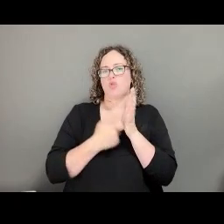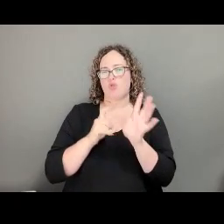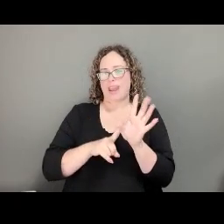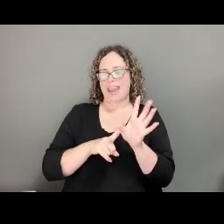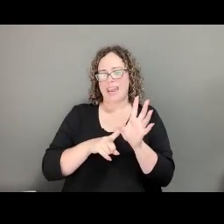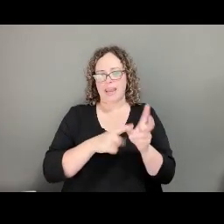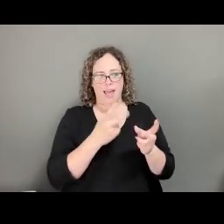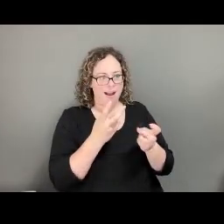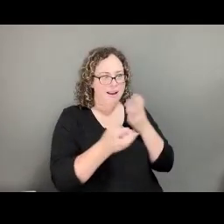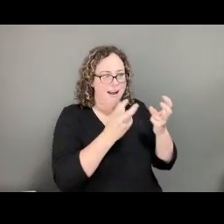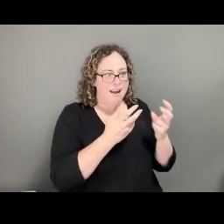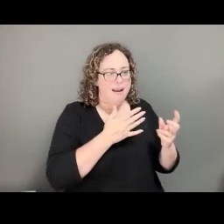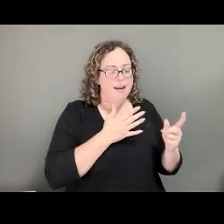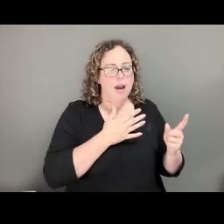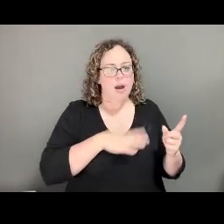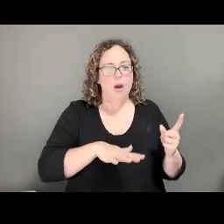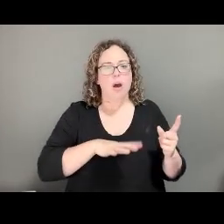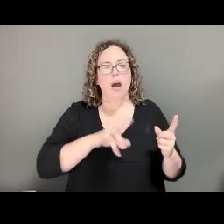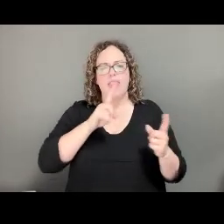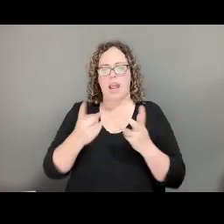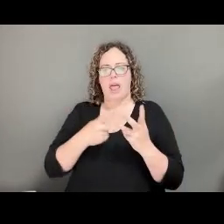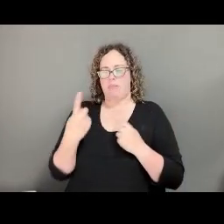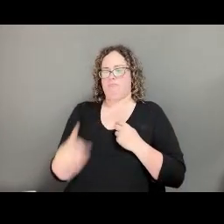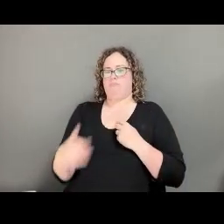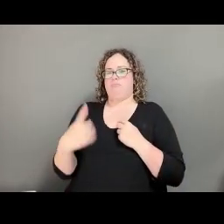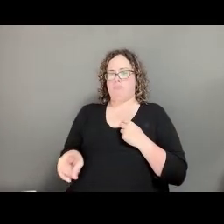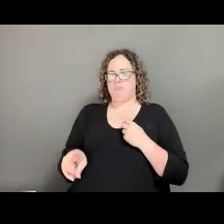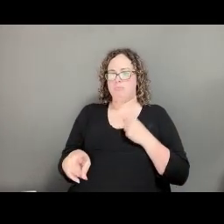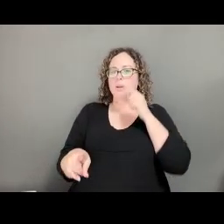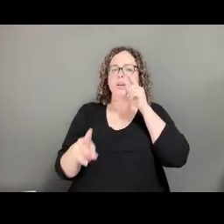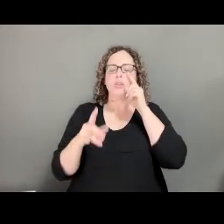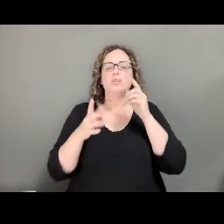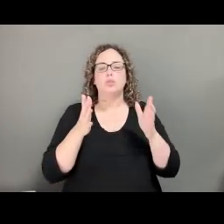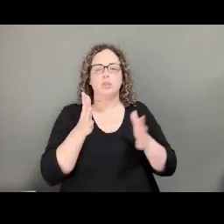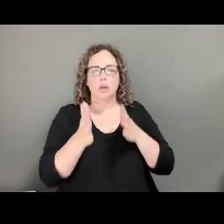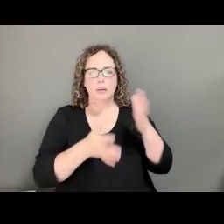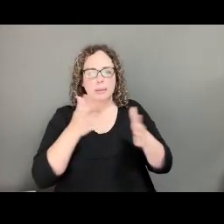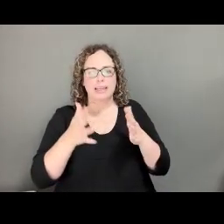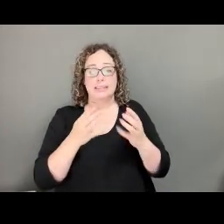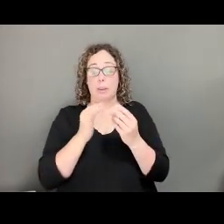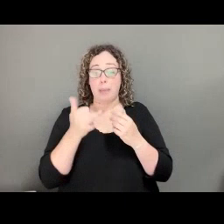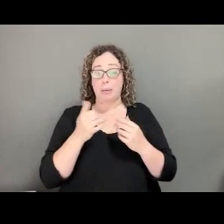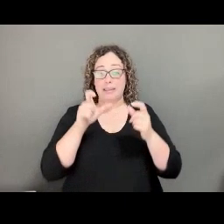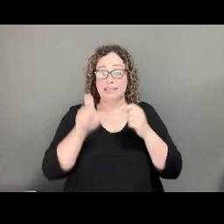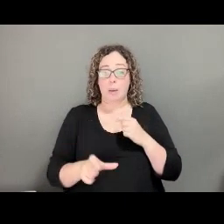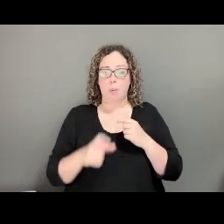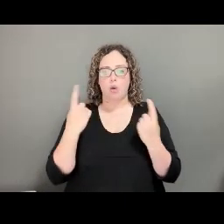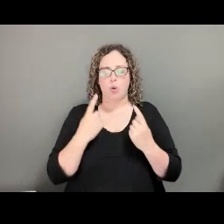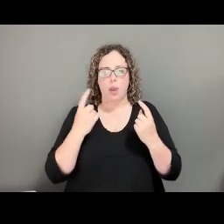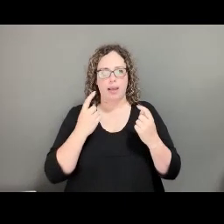You might also hear that someone has low registration and a responsive, hypersensitive, or sensory craving for sensory avoiding.